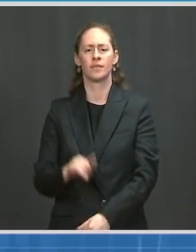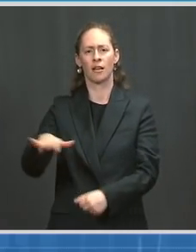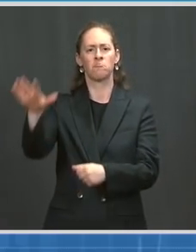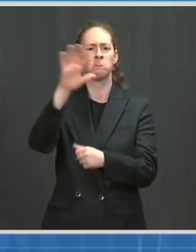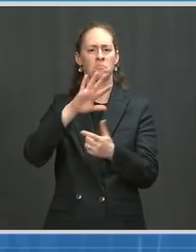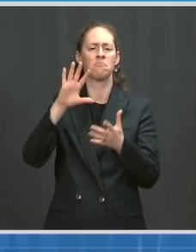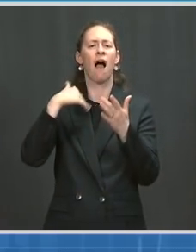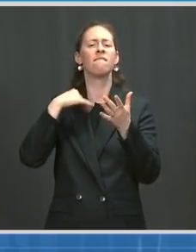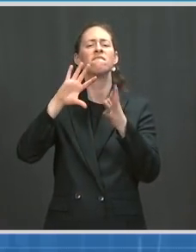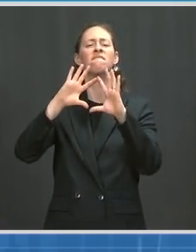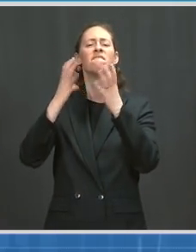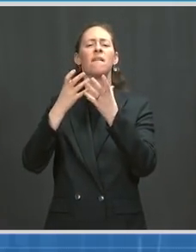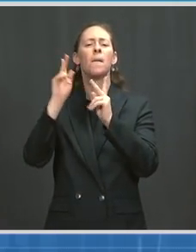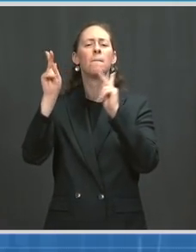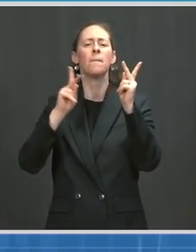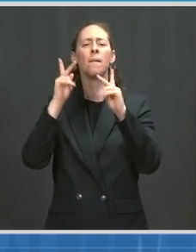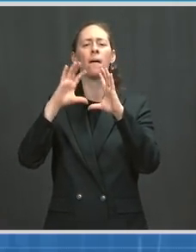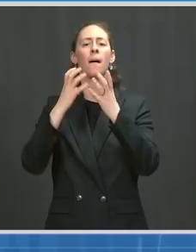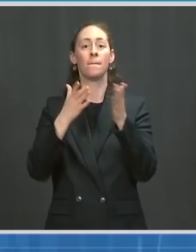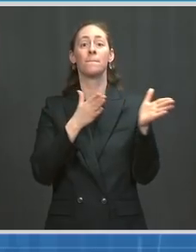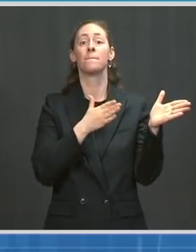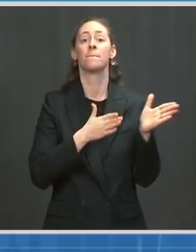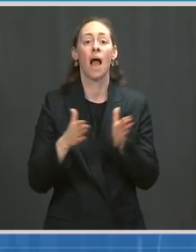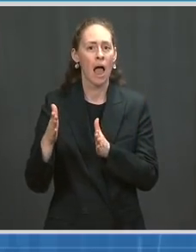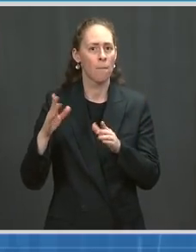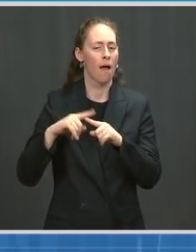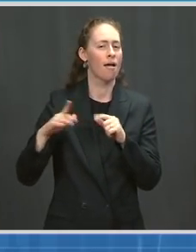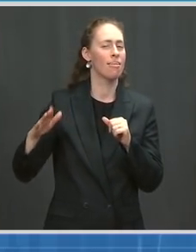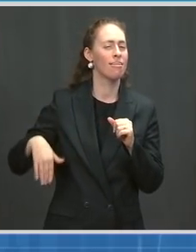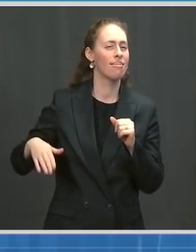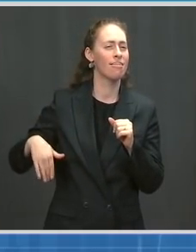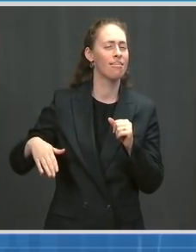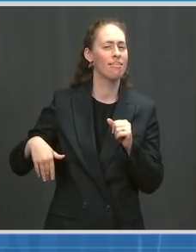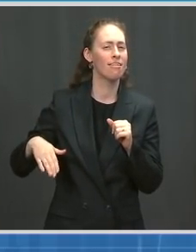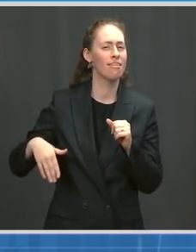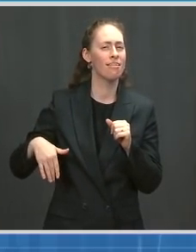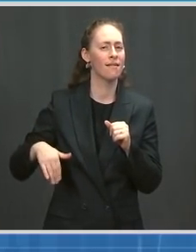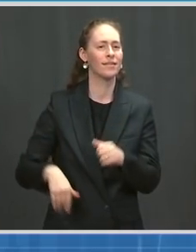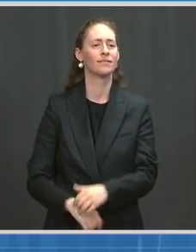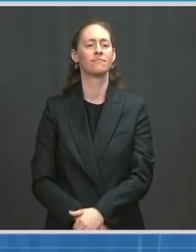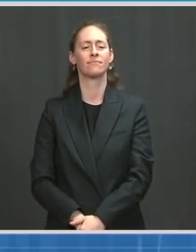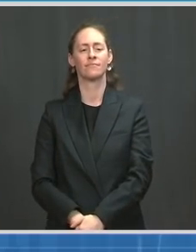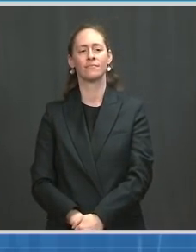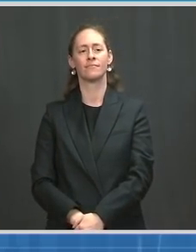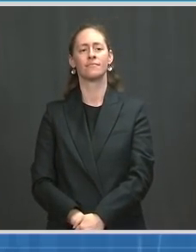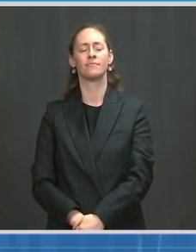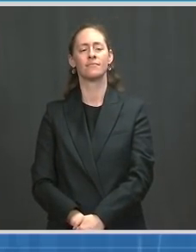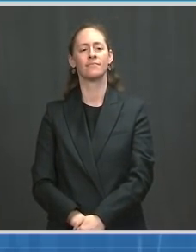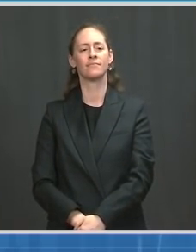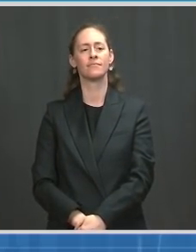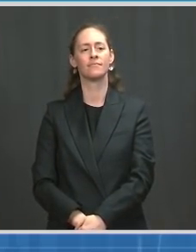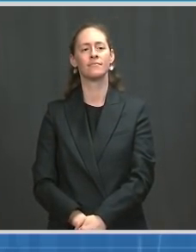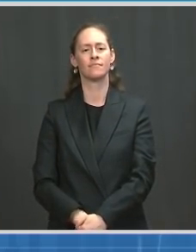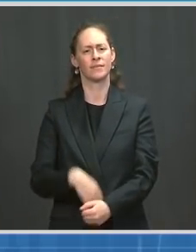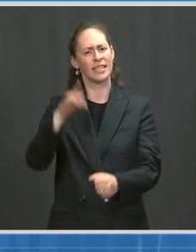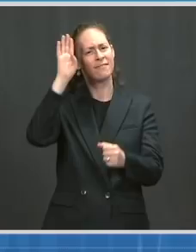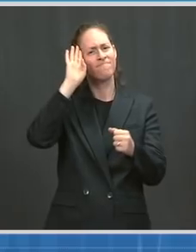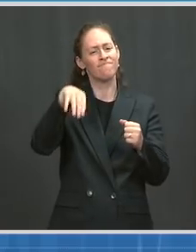do have questions about the vaccine, and while we are going to continue to mobilize trusted messengers through our COVID-19 Community Corps